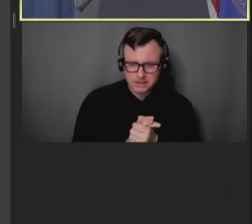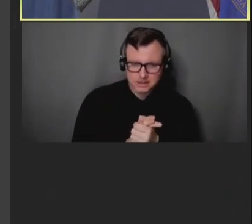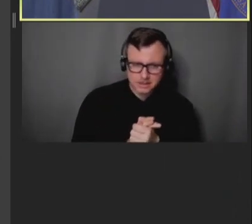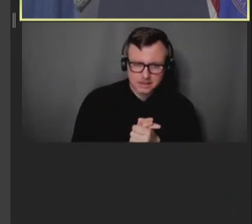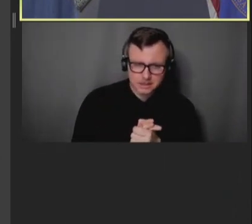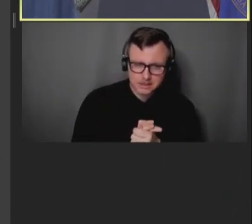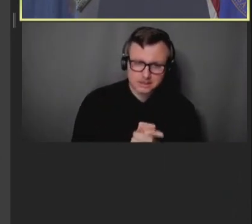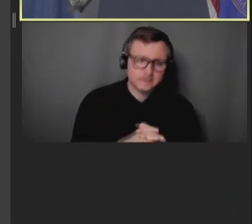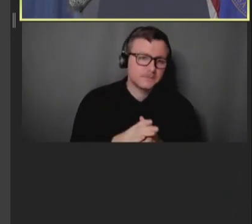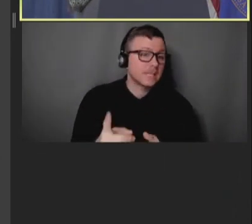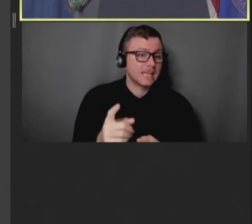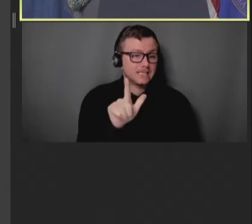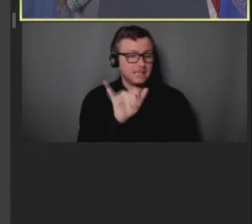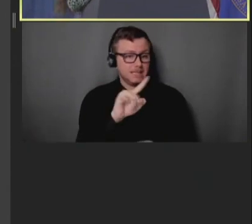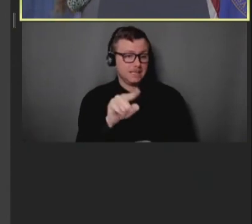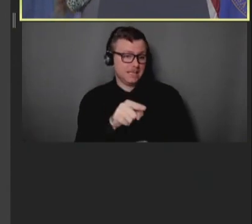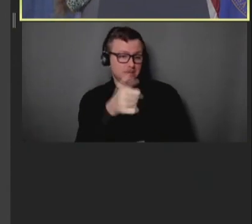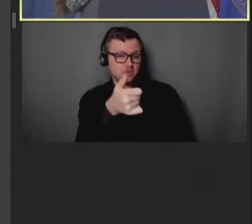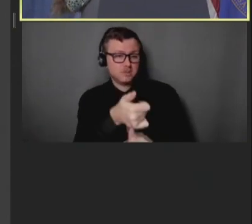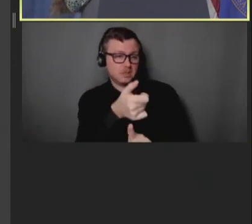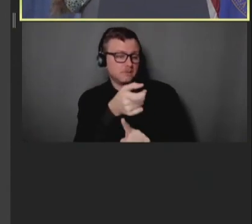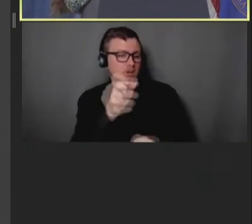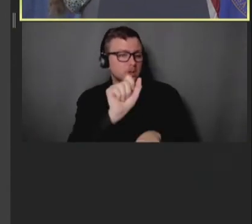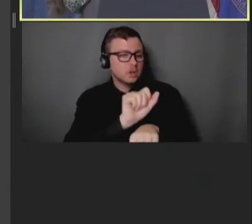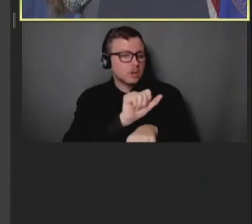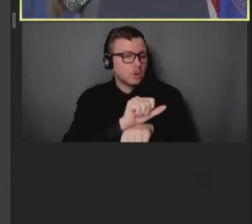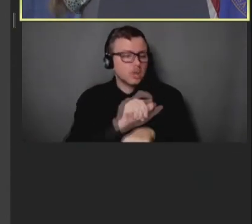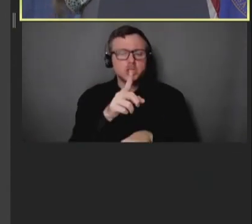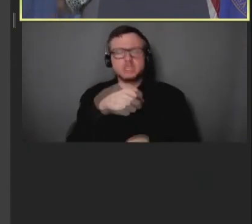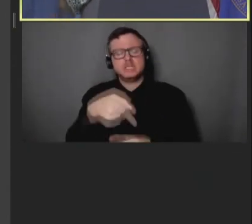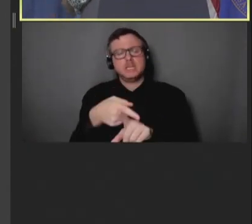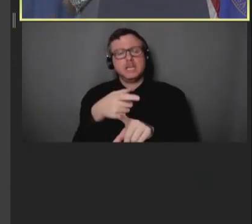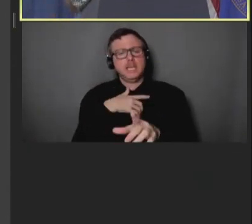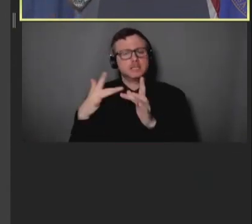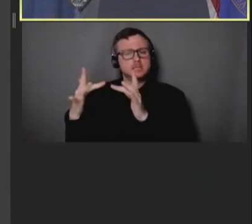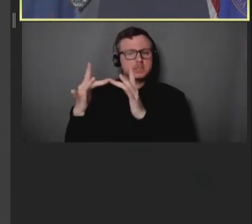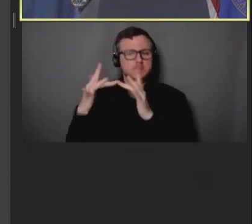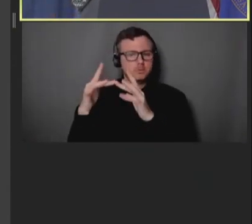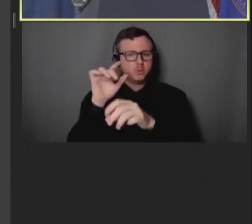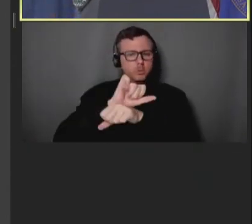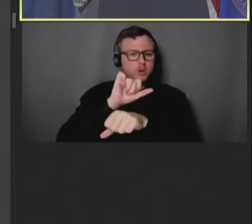This is Liz, who actually worked for -- she telecommuted with SoundHound in San Francisco